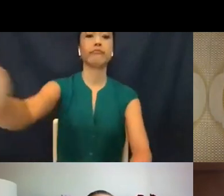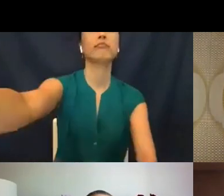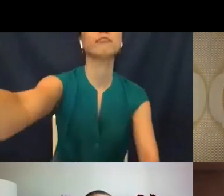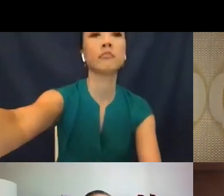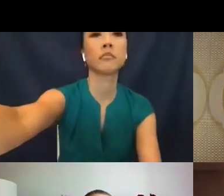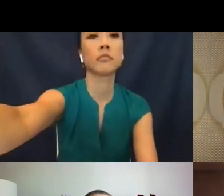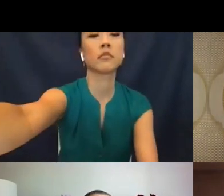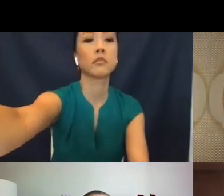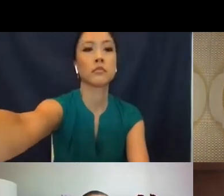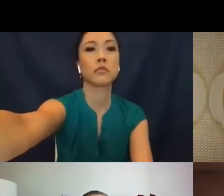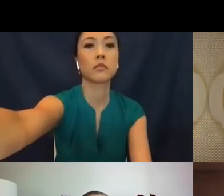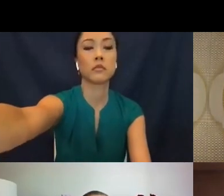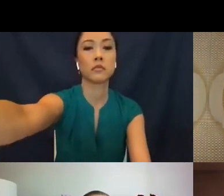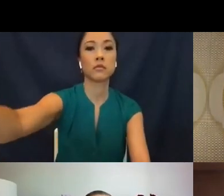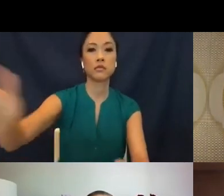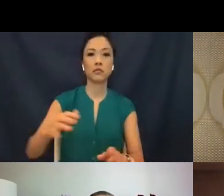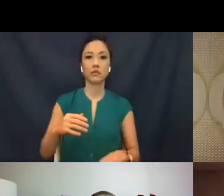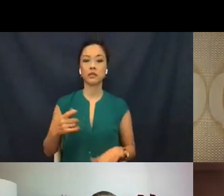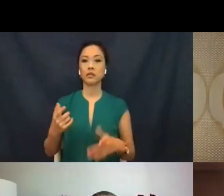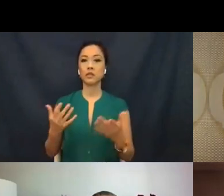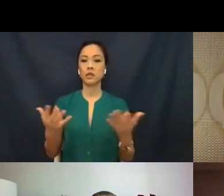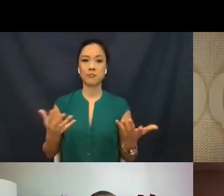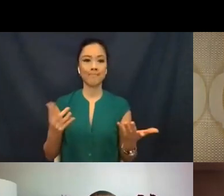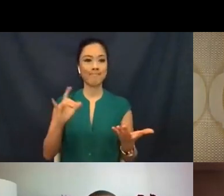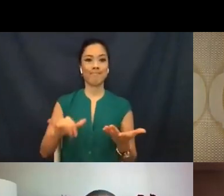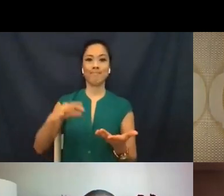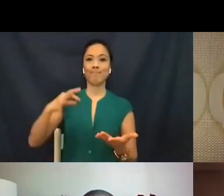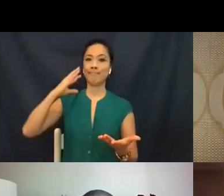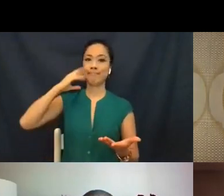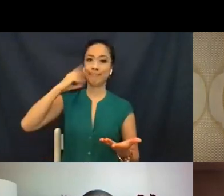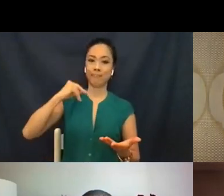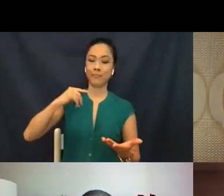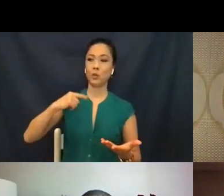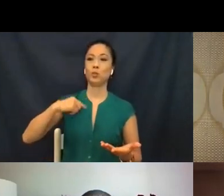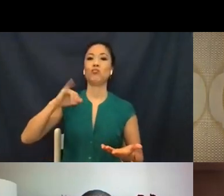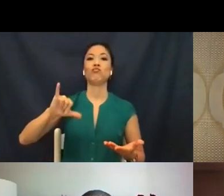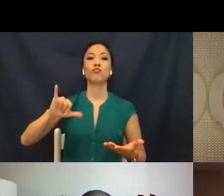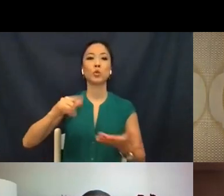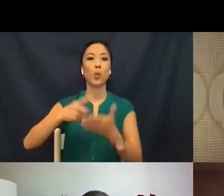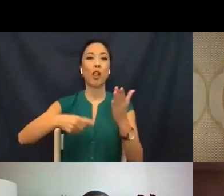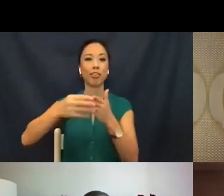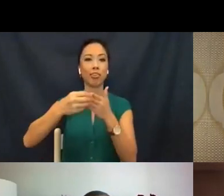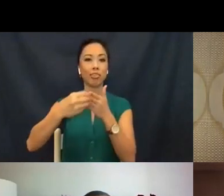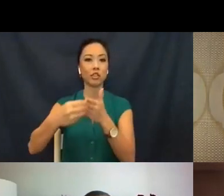what next generation 17:54:57 leadership looks like and how I invest in that. 17:55:08 >> CANDACE THOMPSON-ZACHERY: So you